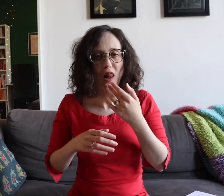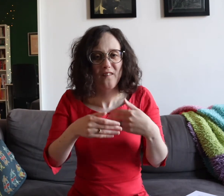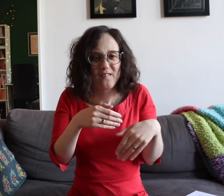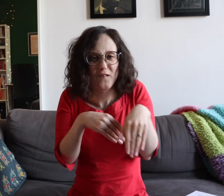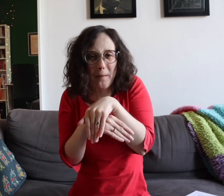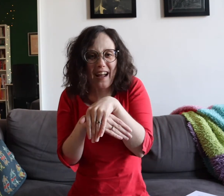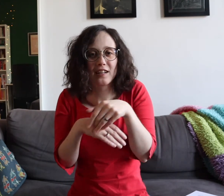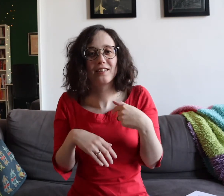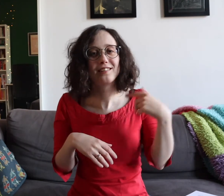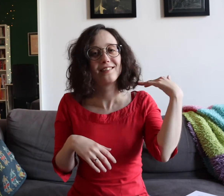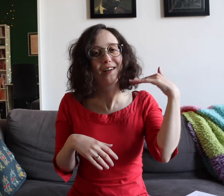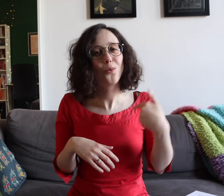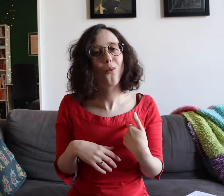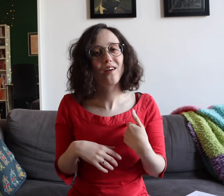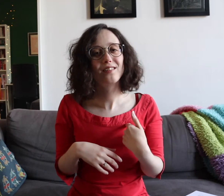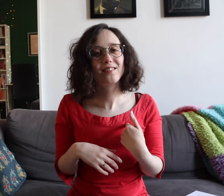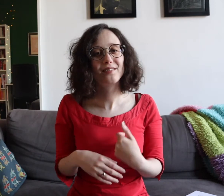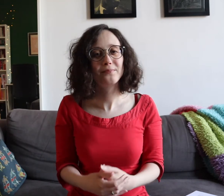I wanted to hide that I was hard-of-hearing.